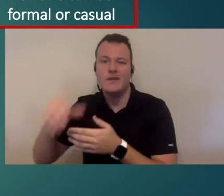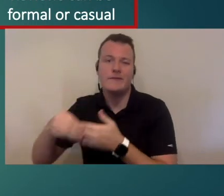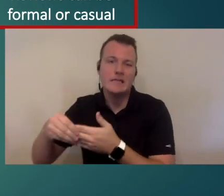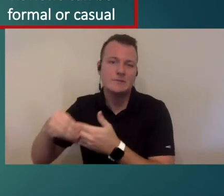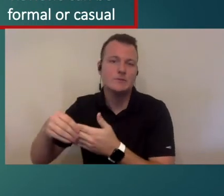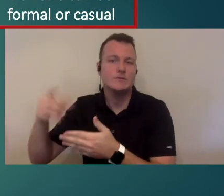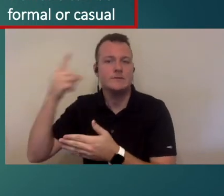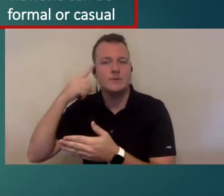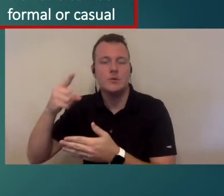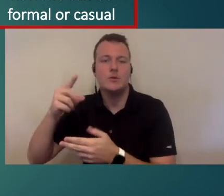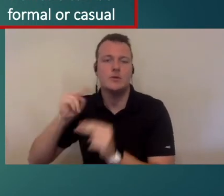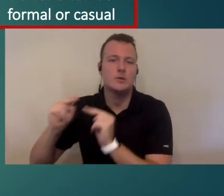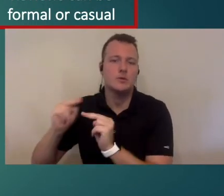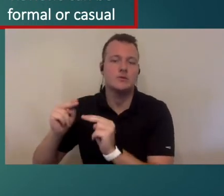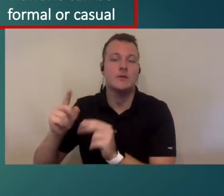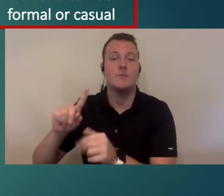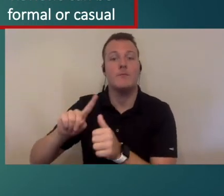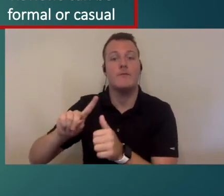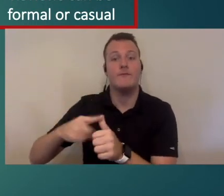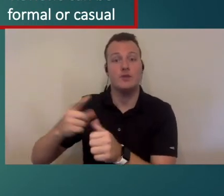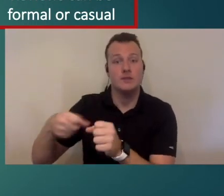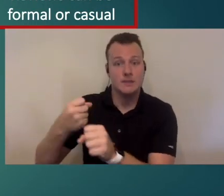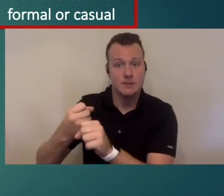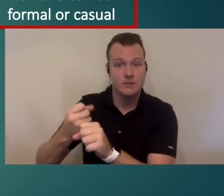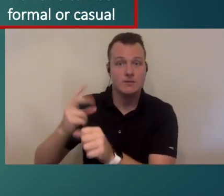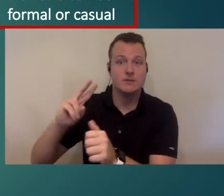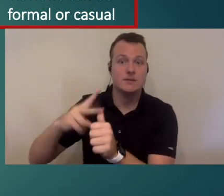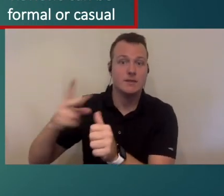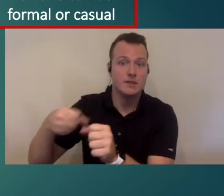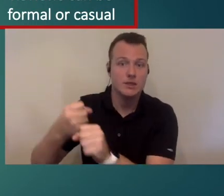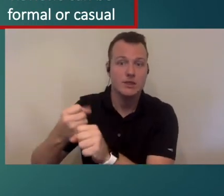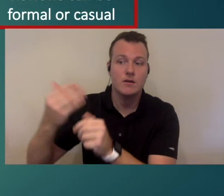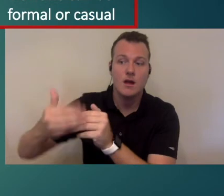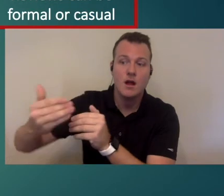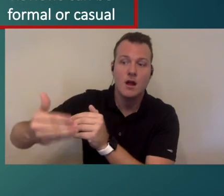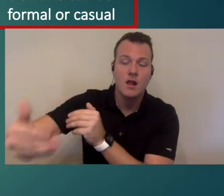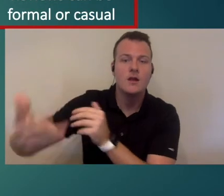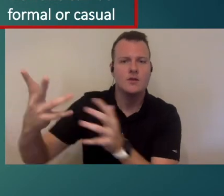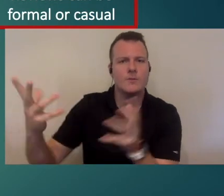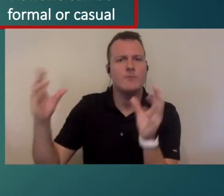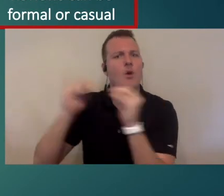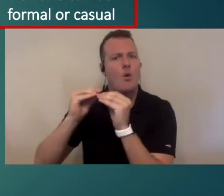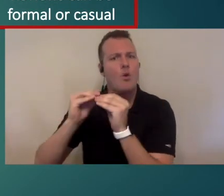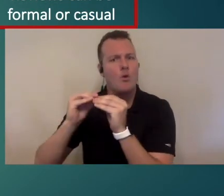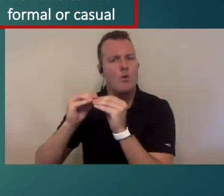one, and following years, you have lots to work with. So first and foremost.